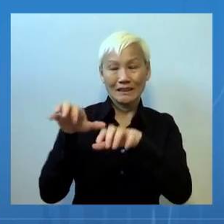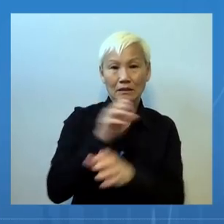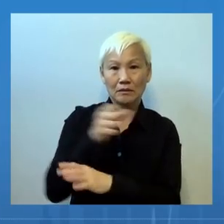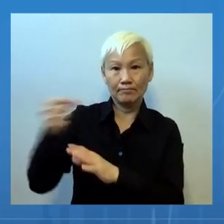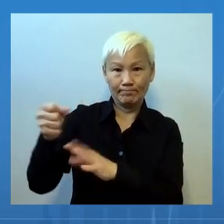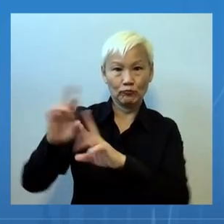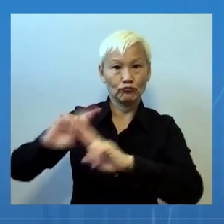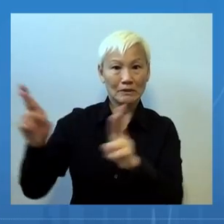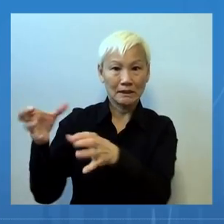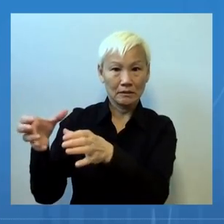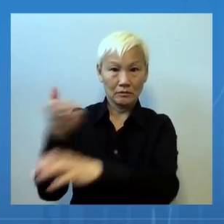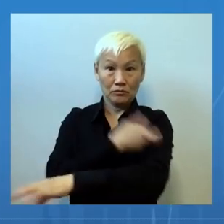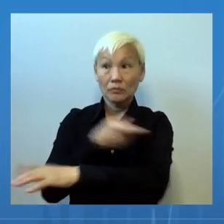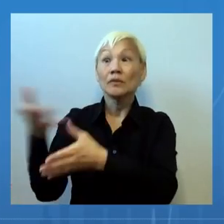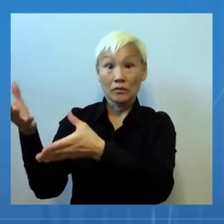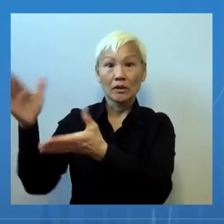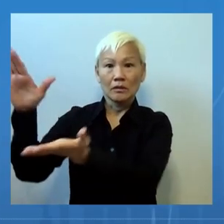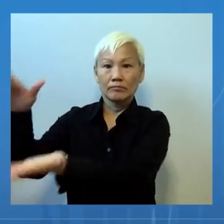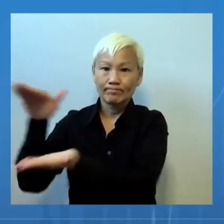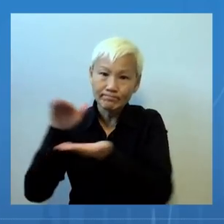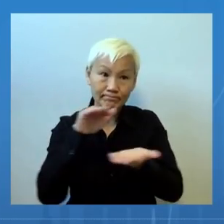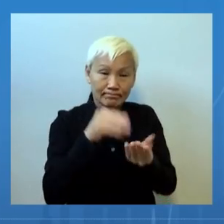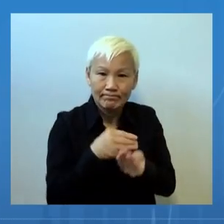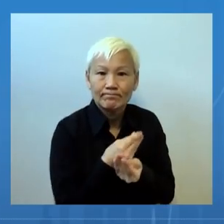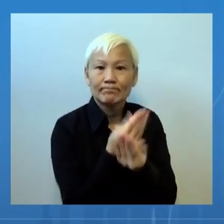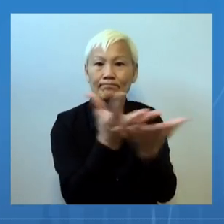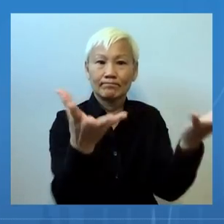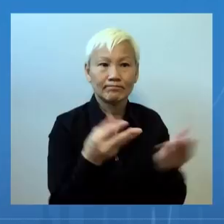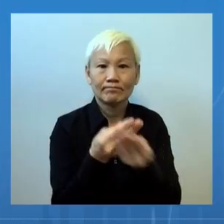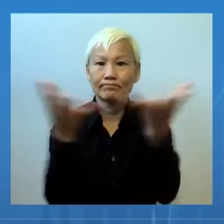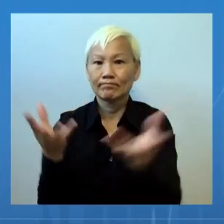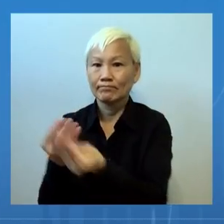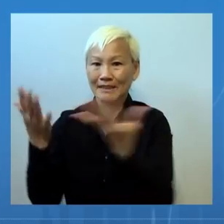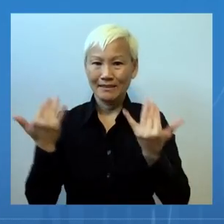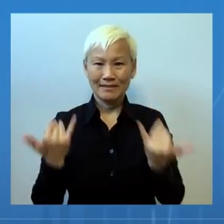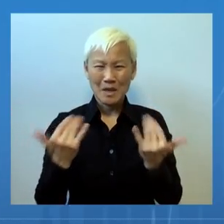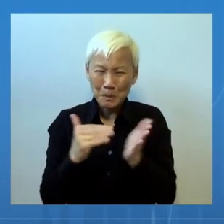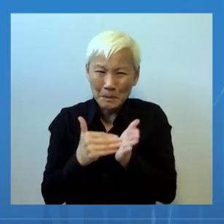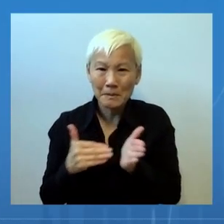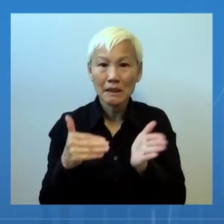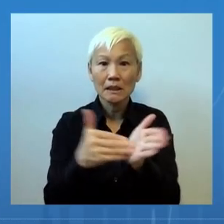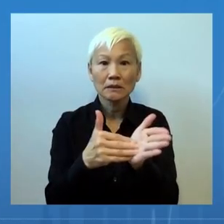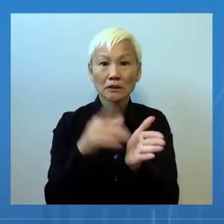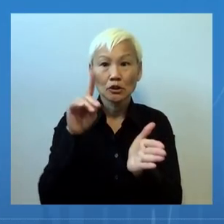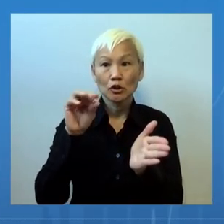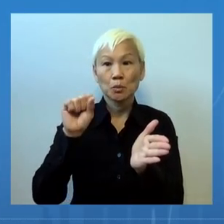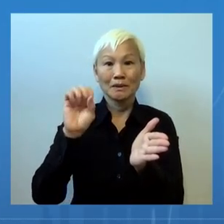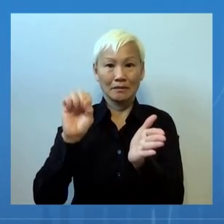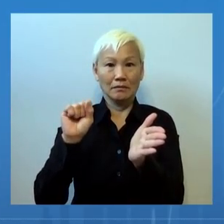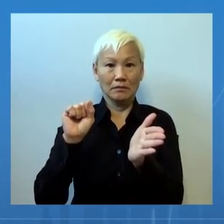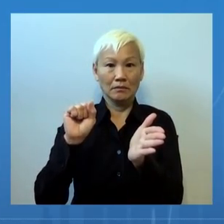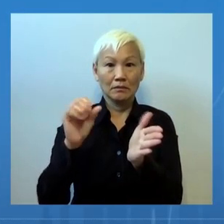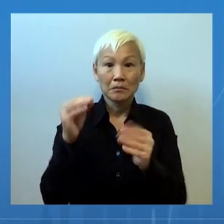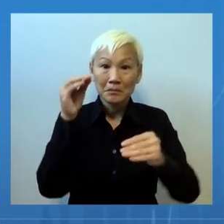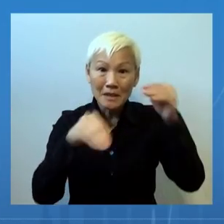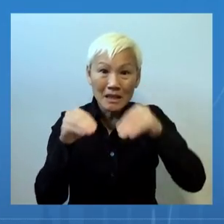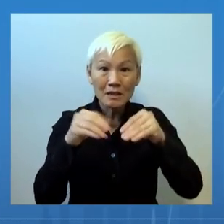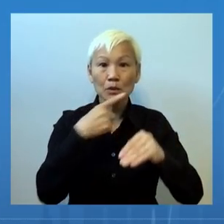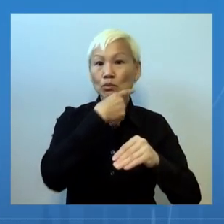There, millions of doses are being packed with dry ice and tracking labels before they are loaded into small, specialized shipping containers.